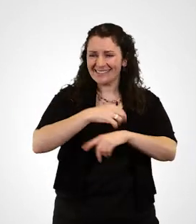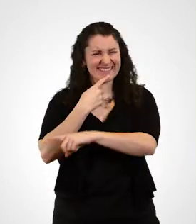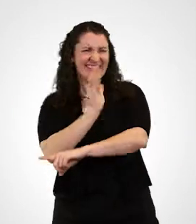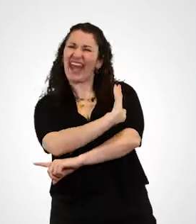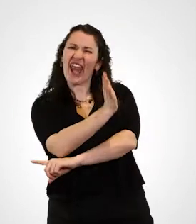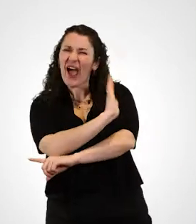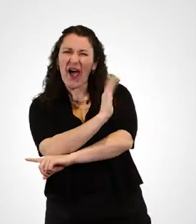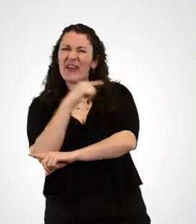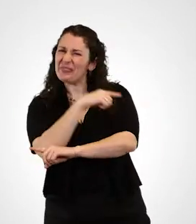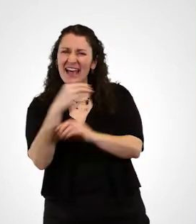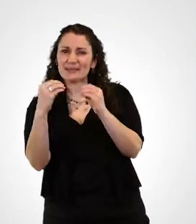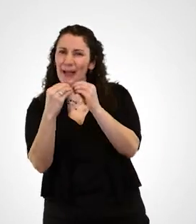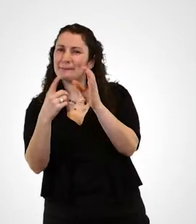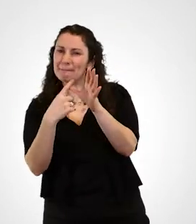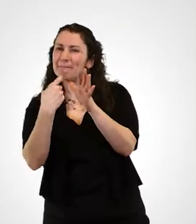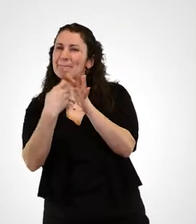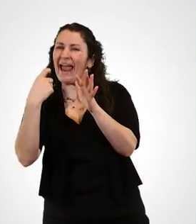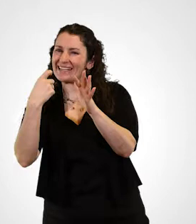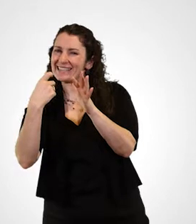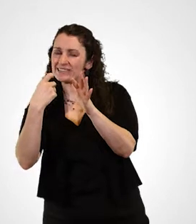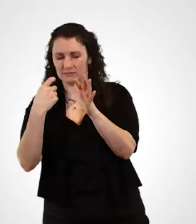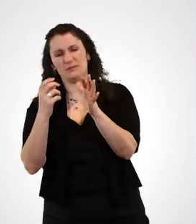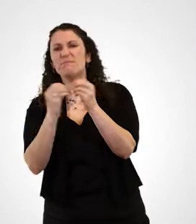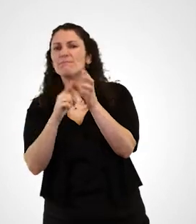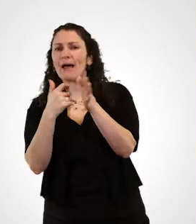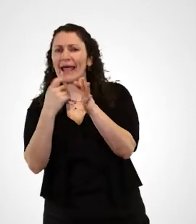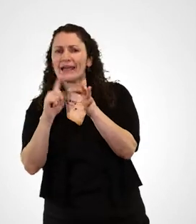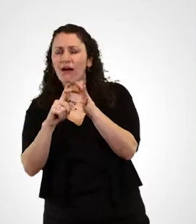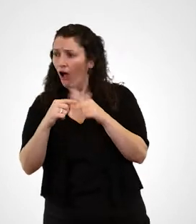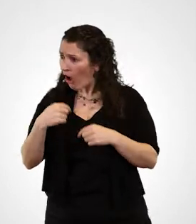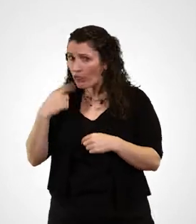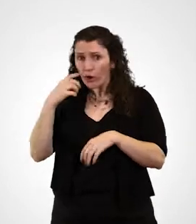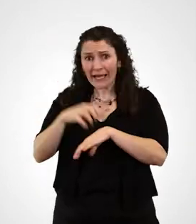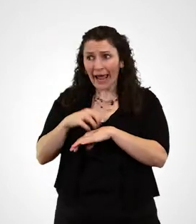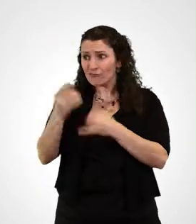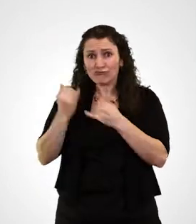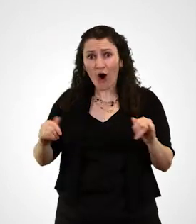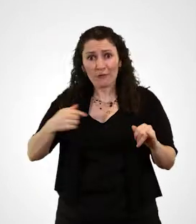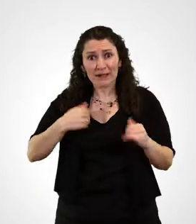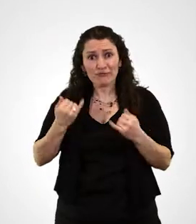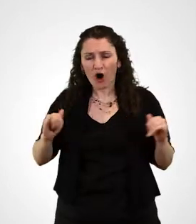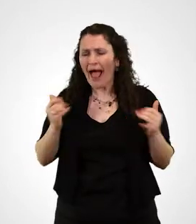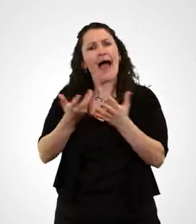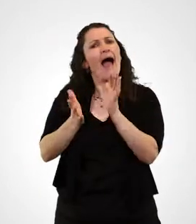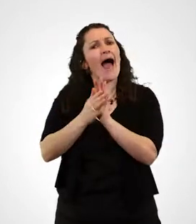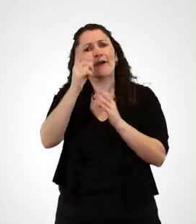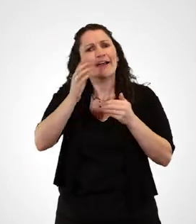That's not "cake"? What should we change? What would make it cake?